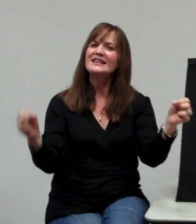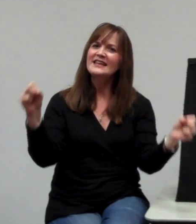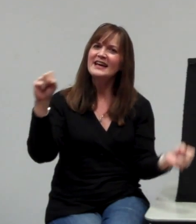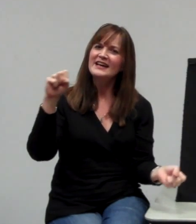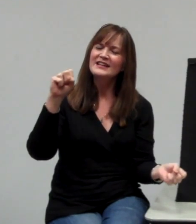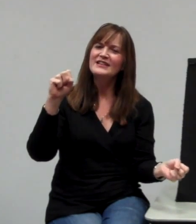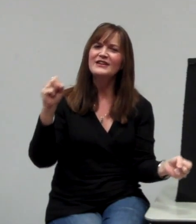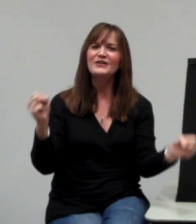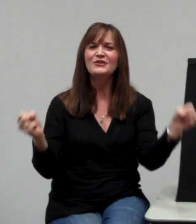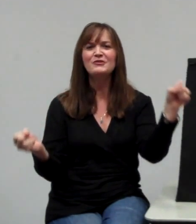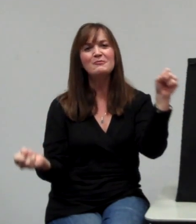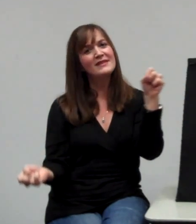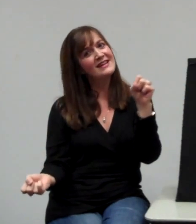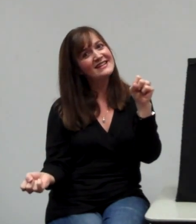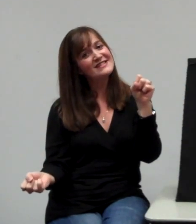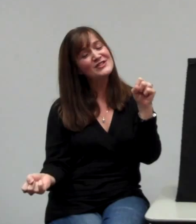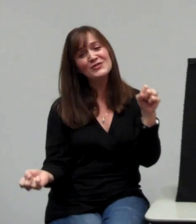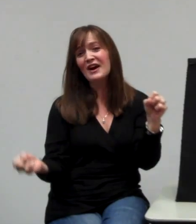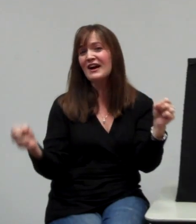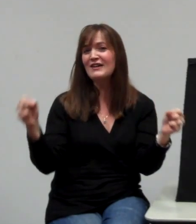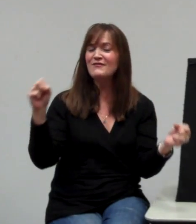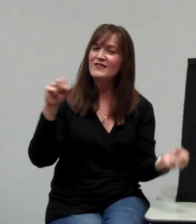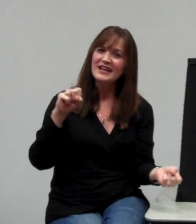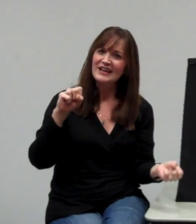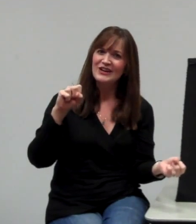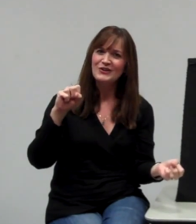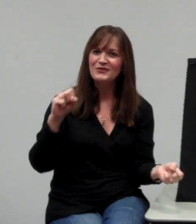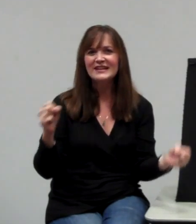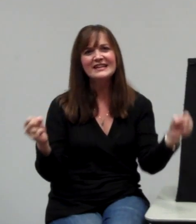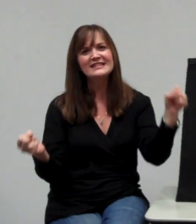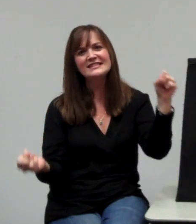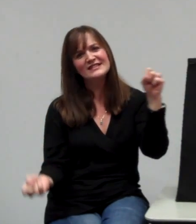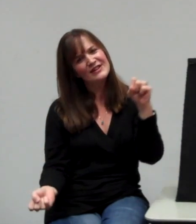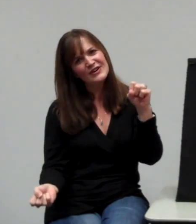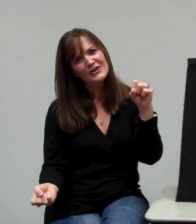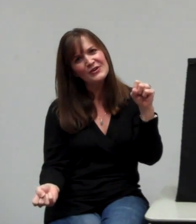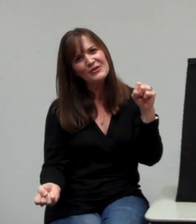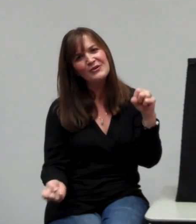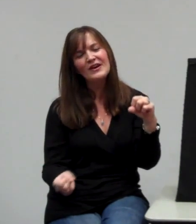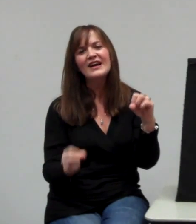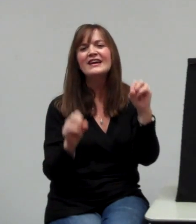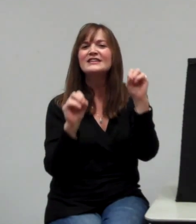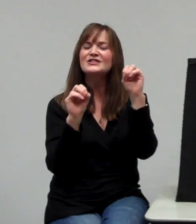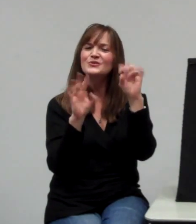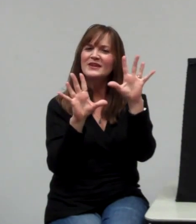Yellow means, "Drive very slow."